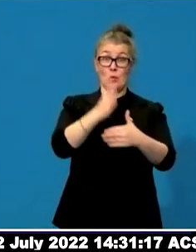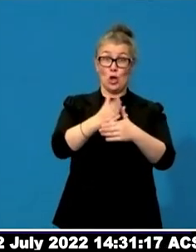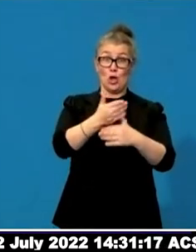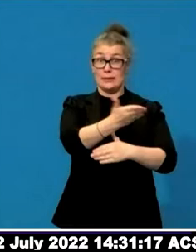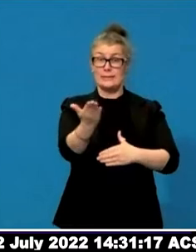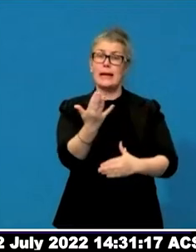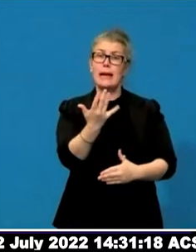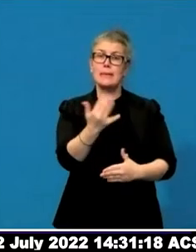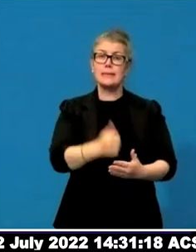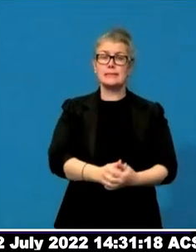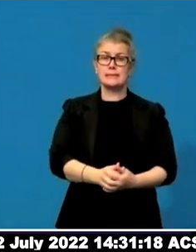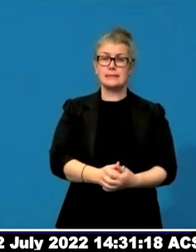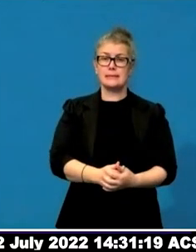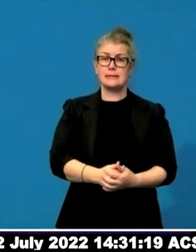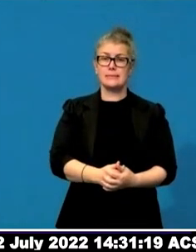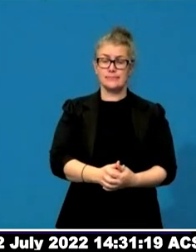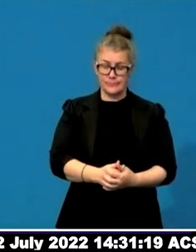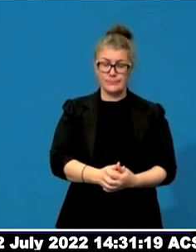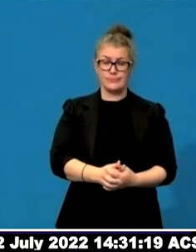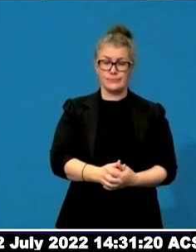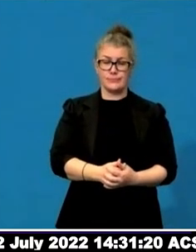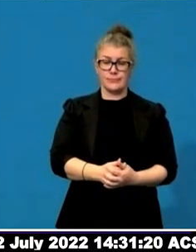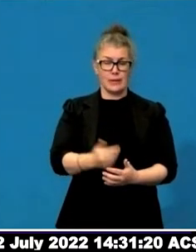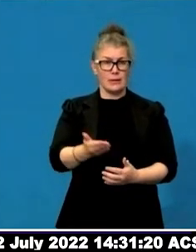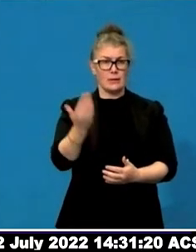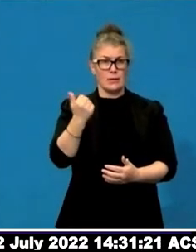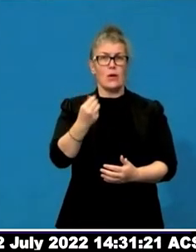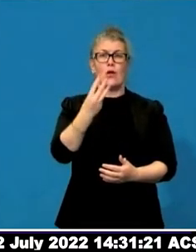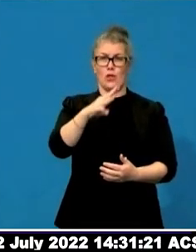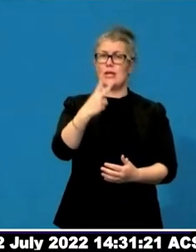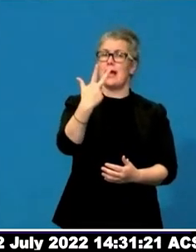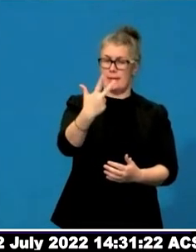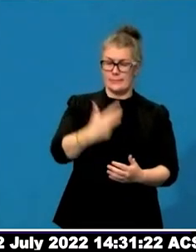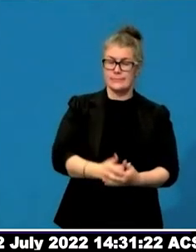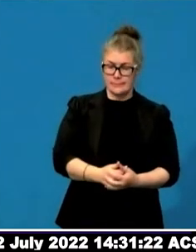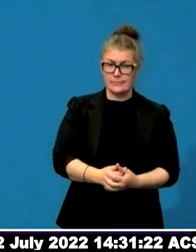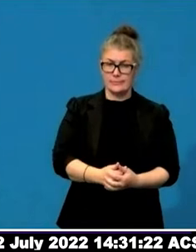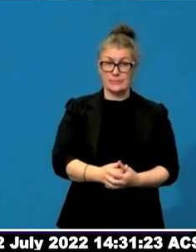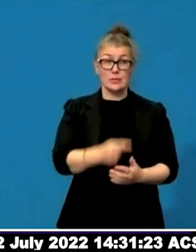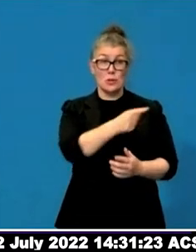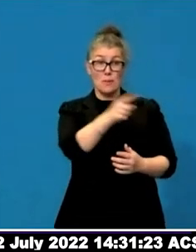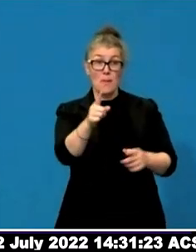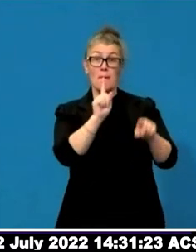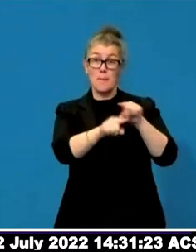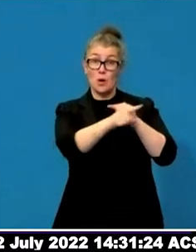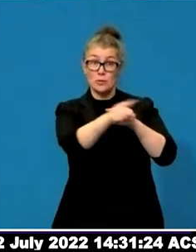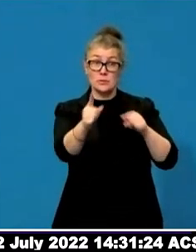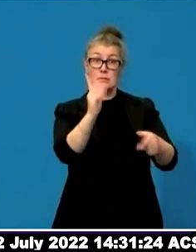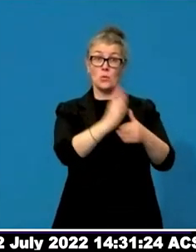The last count was 38. And the vast majority of those employees are First Nations people? Correct.